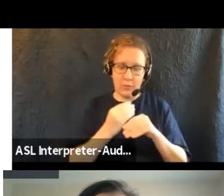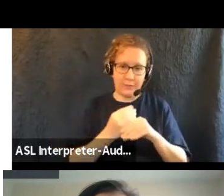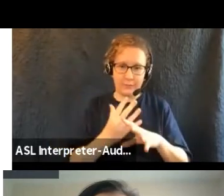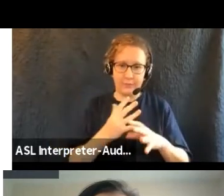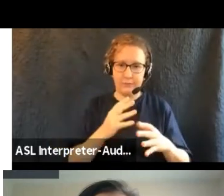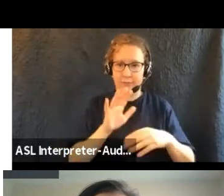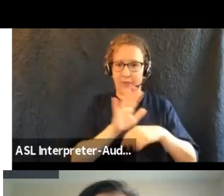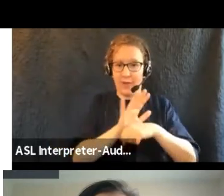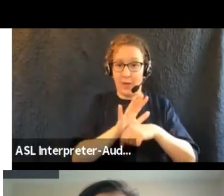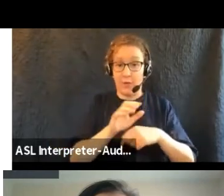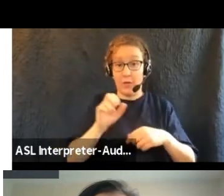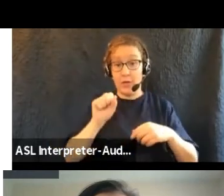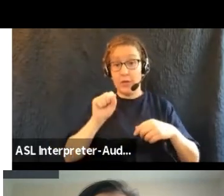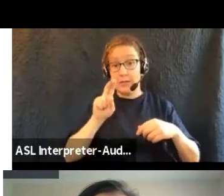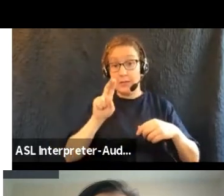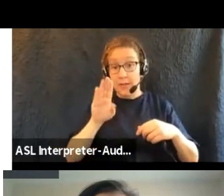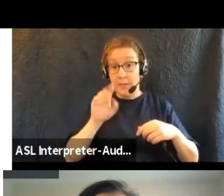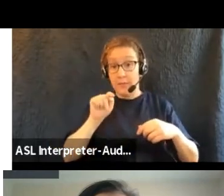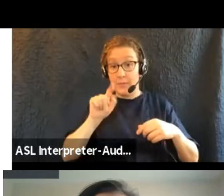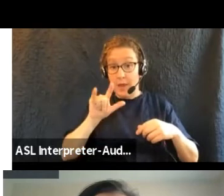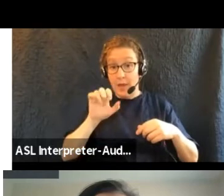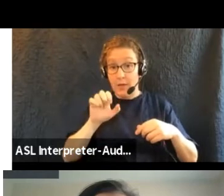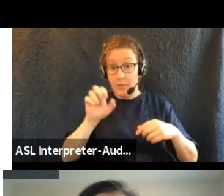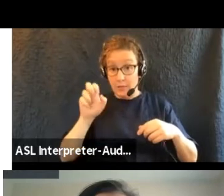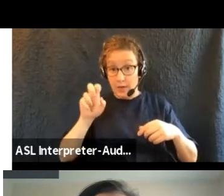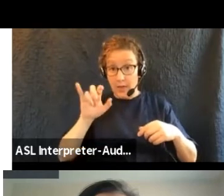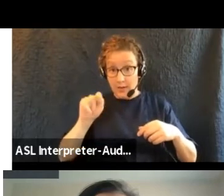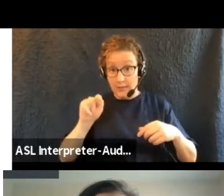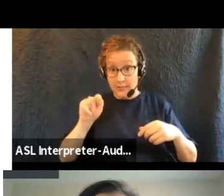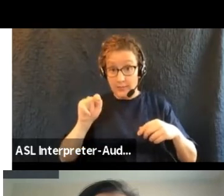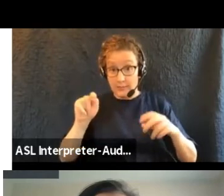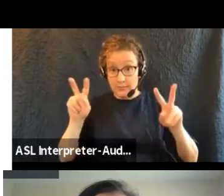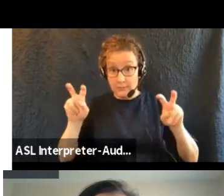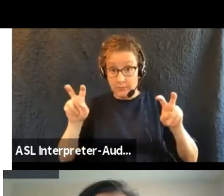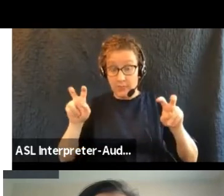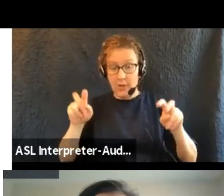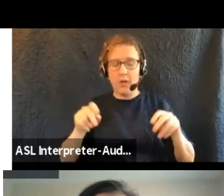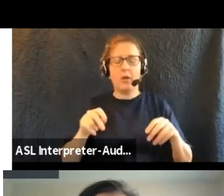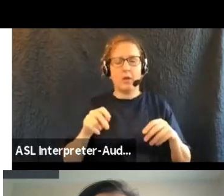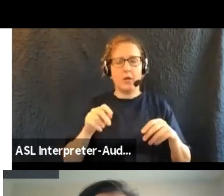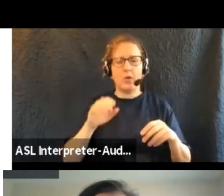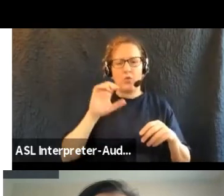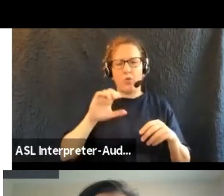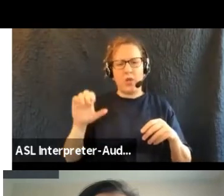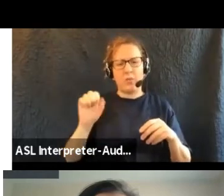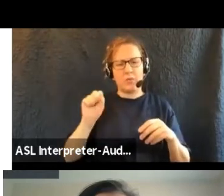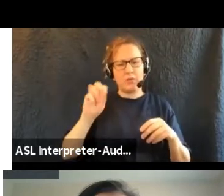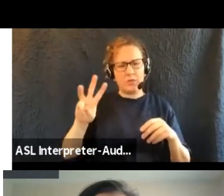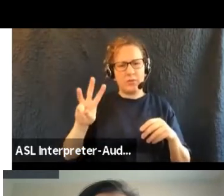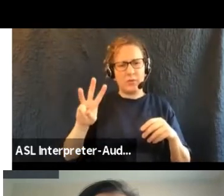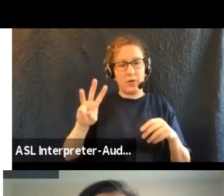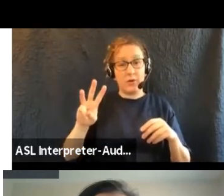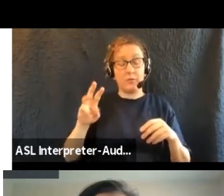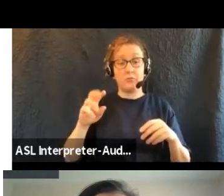Subtitle Edit also is one that it's a closed captioning software that I have not yet tried